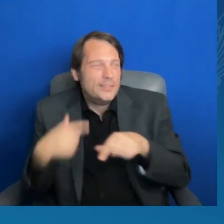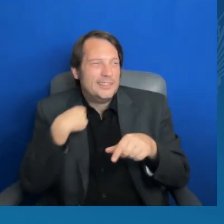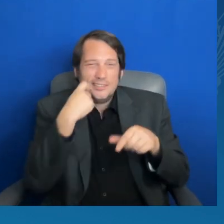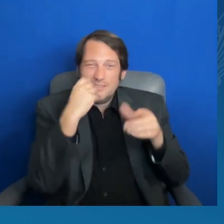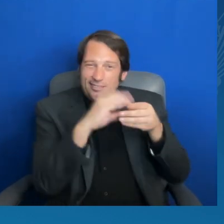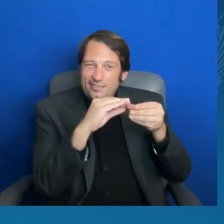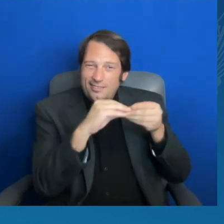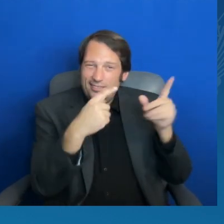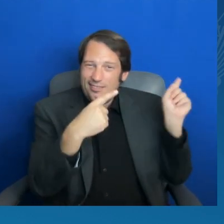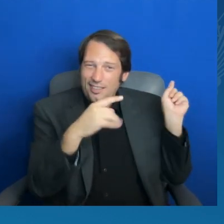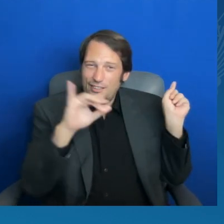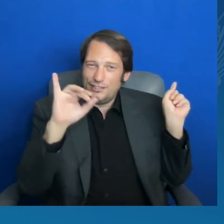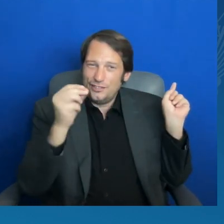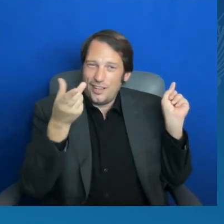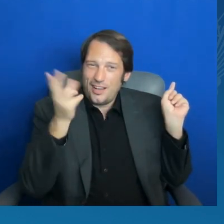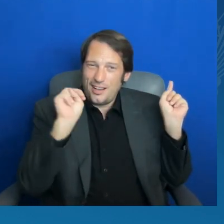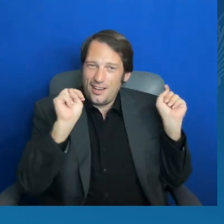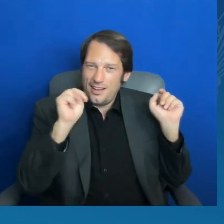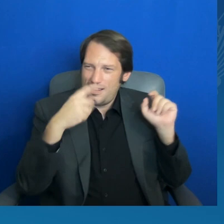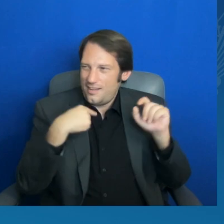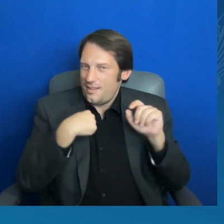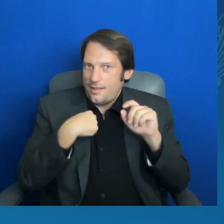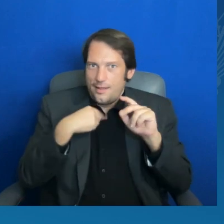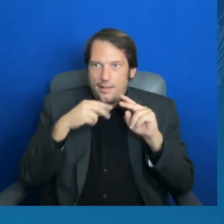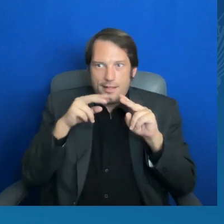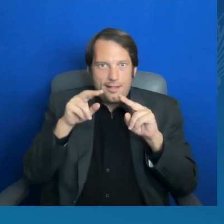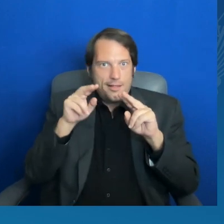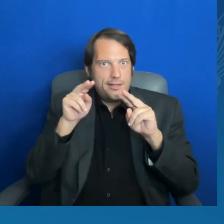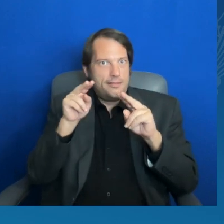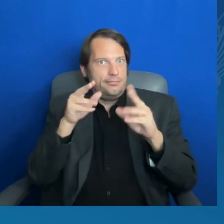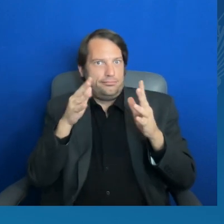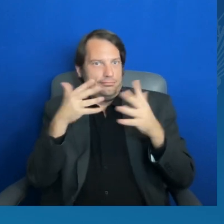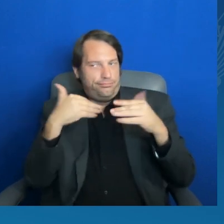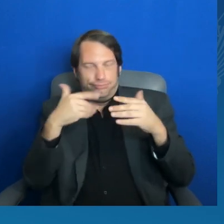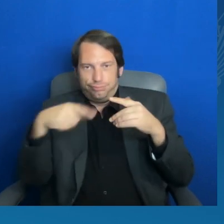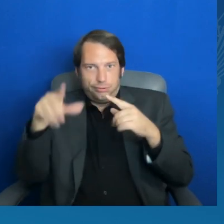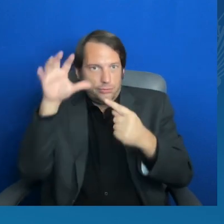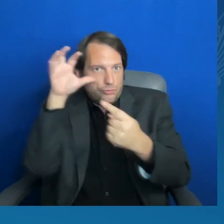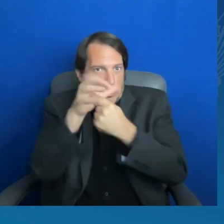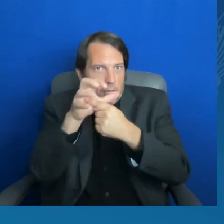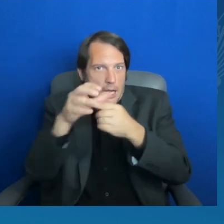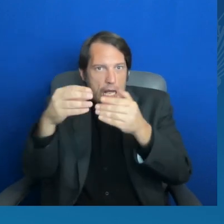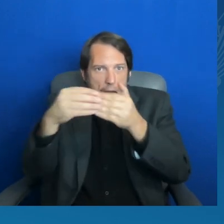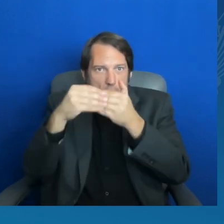You know, there is so much about what's happening in our country that can cause people to stay awake at night.